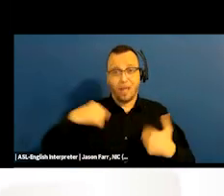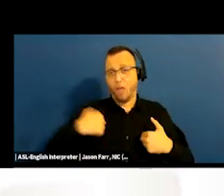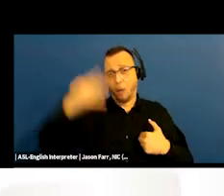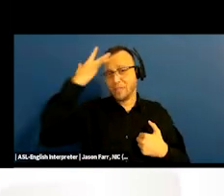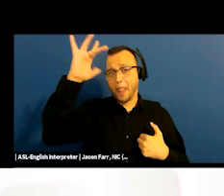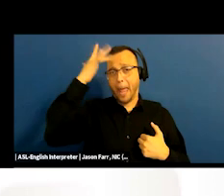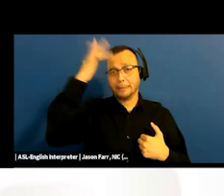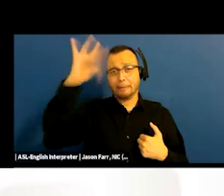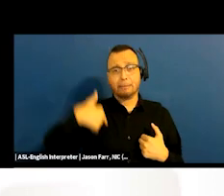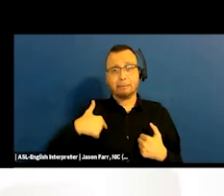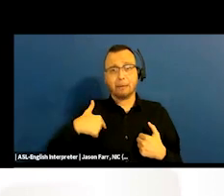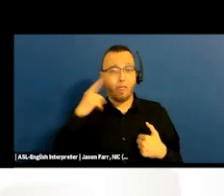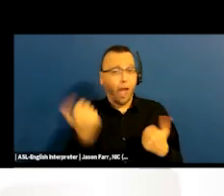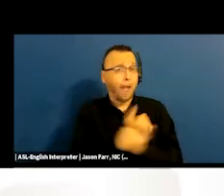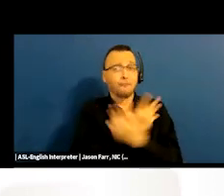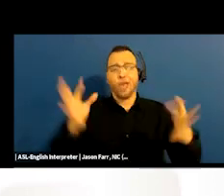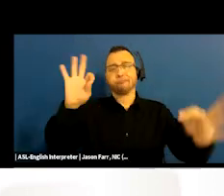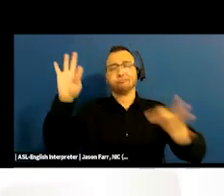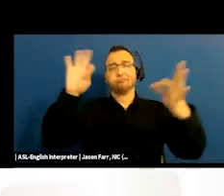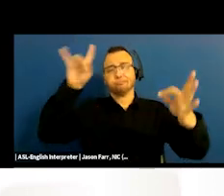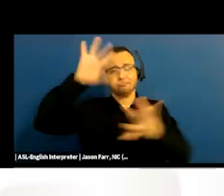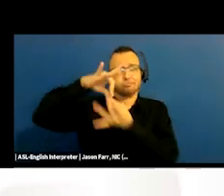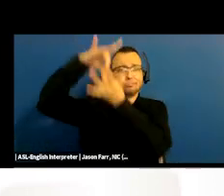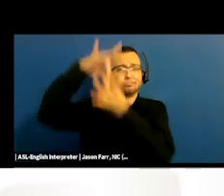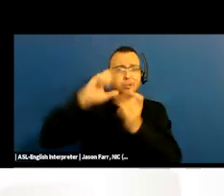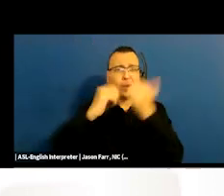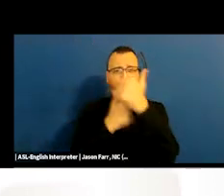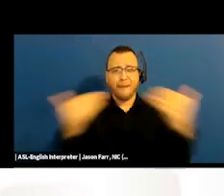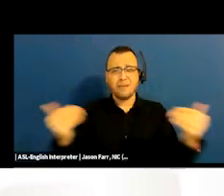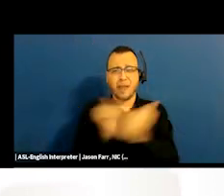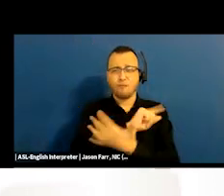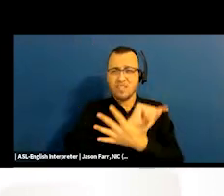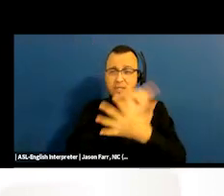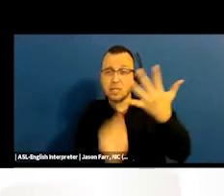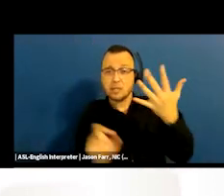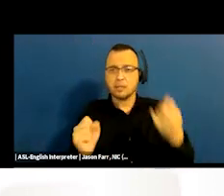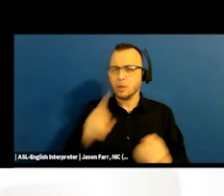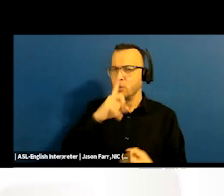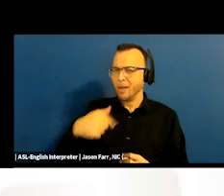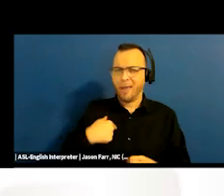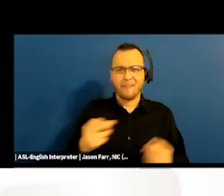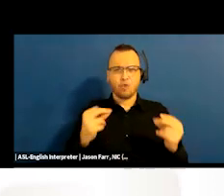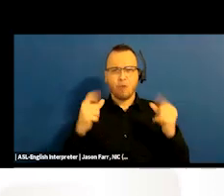So I'm glad that there's webinars and just more people being aware of kind of what mental health is,